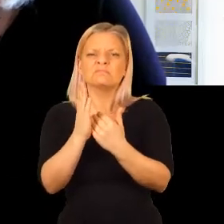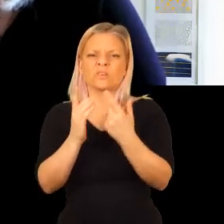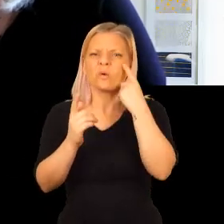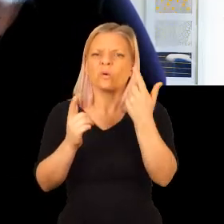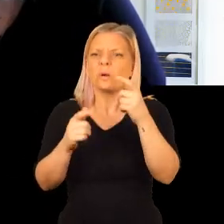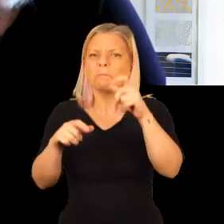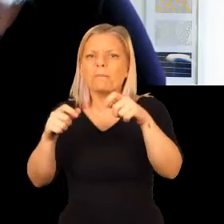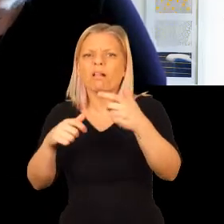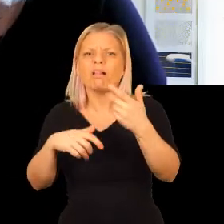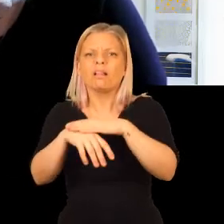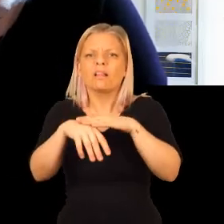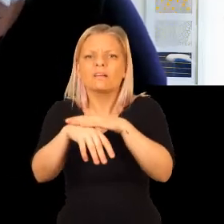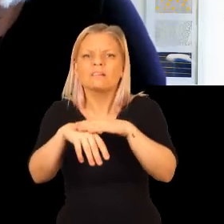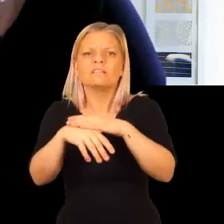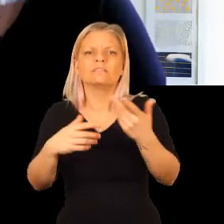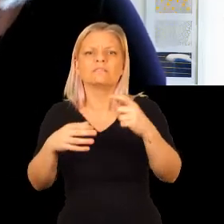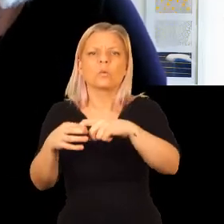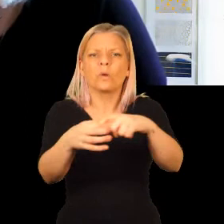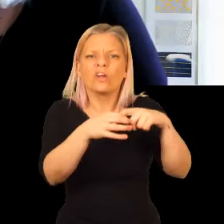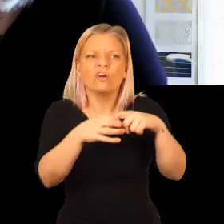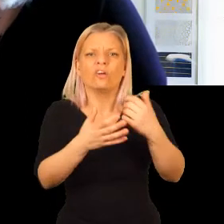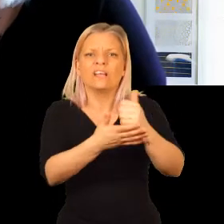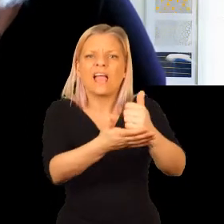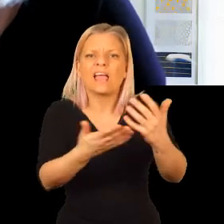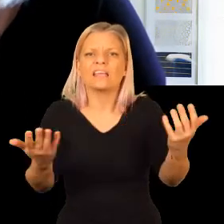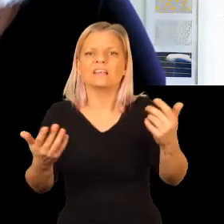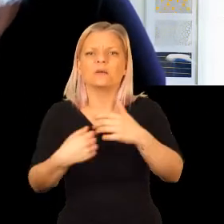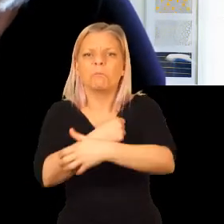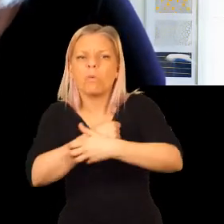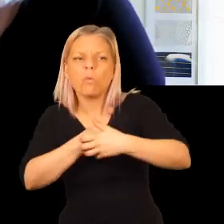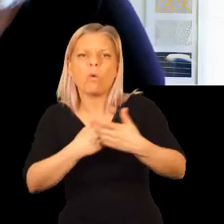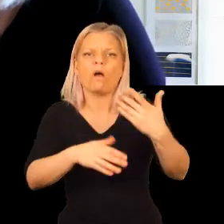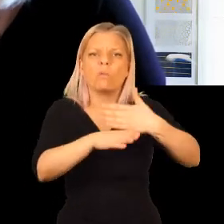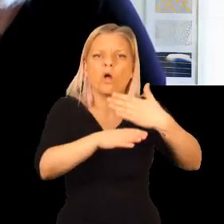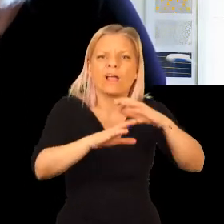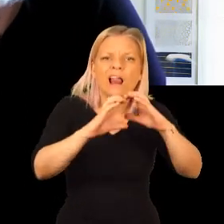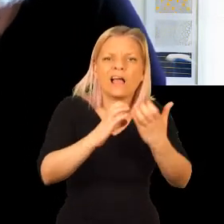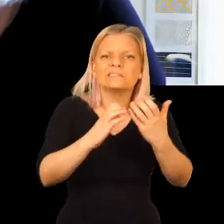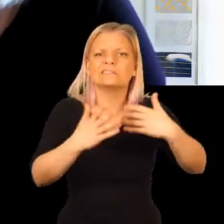society anyway you know people of color people who are you know queer people and gay people